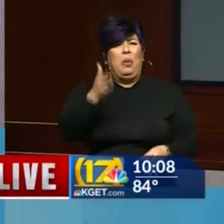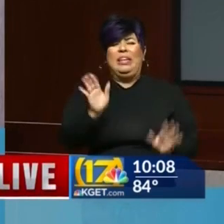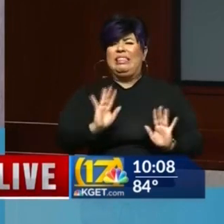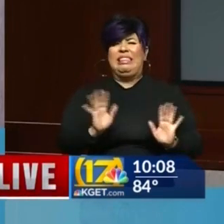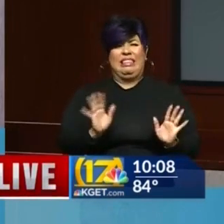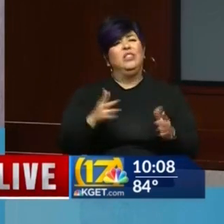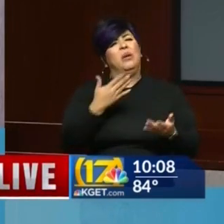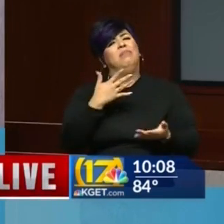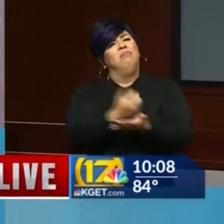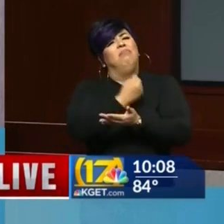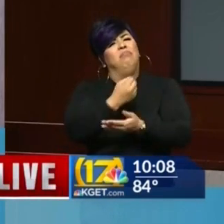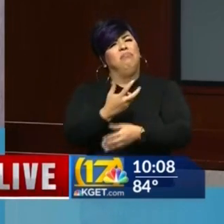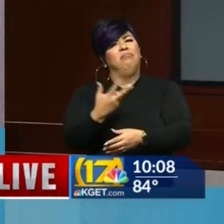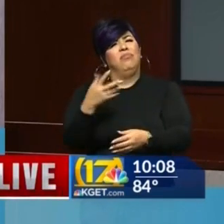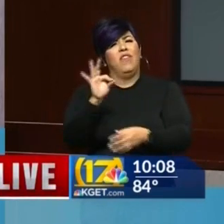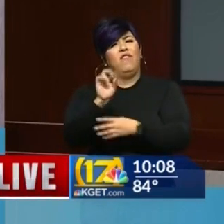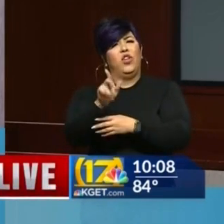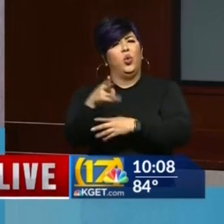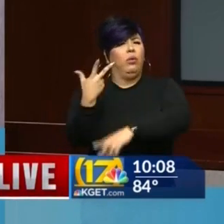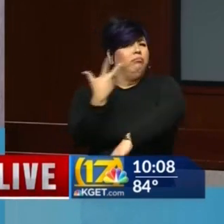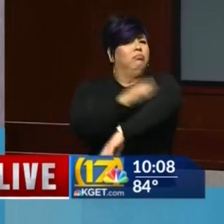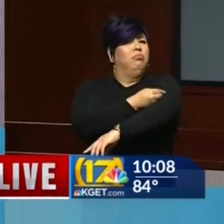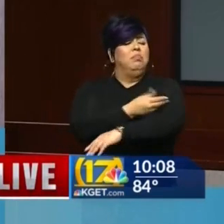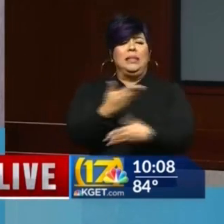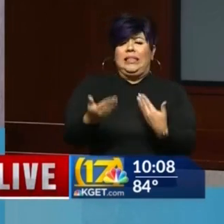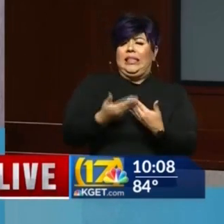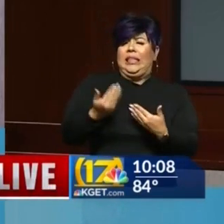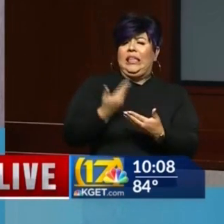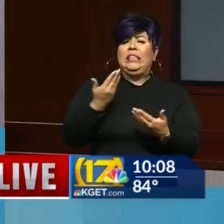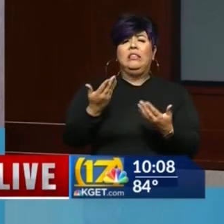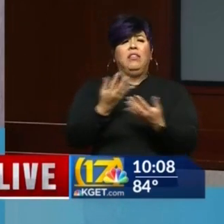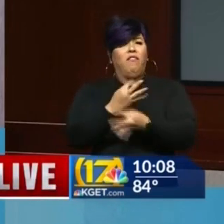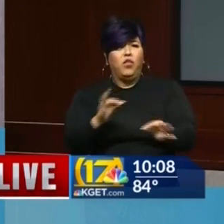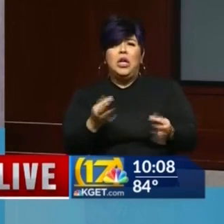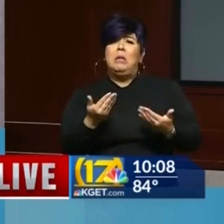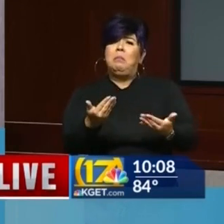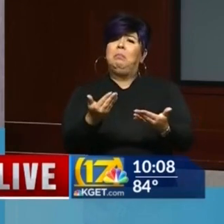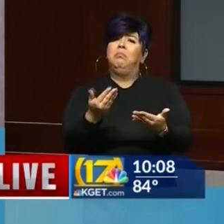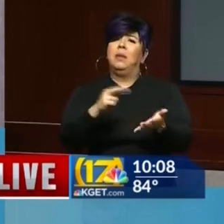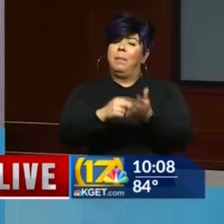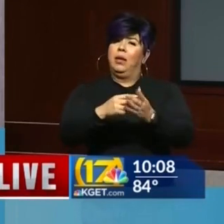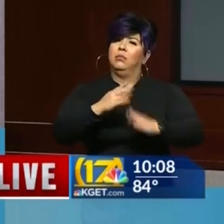WITH AN EFFORT TO PREVENT WHAT THE STATE IS REFERRING TO AS A